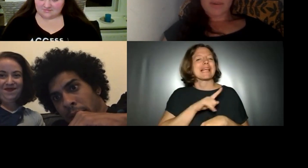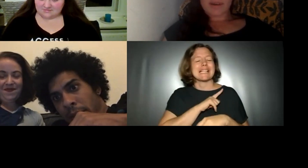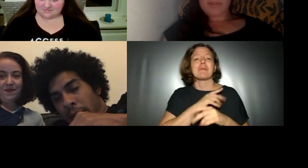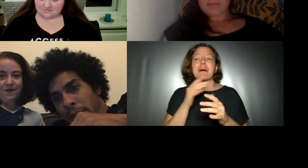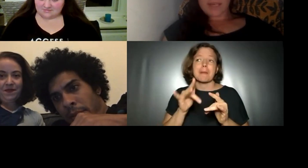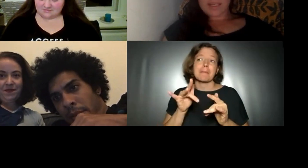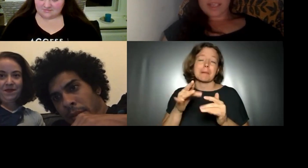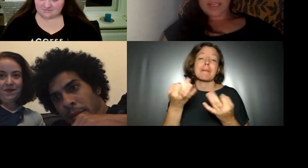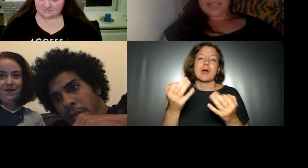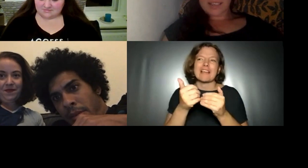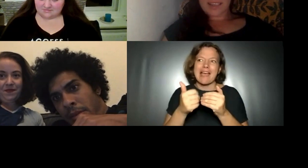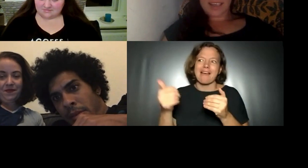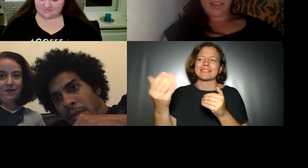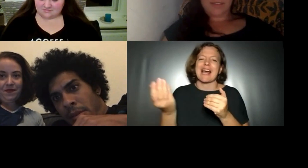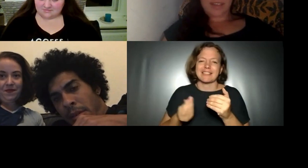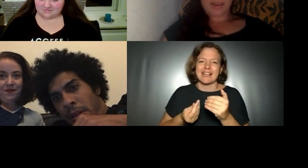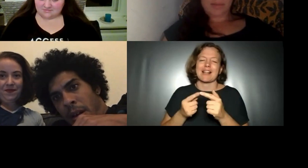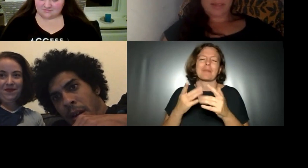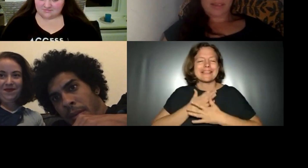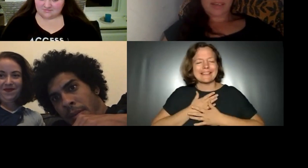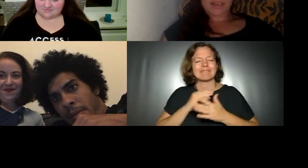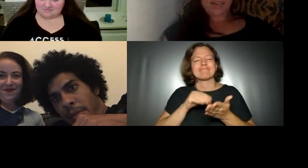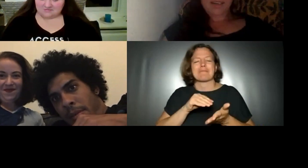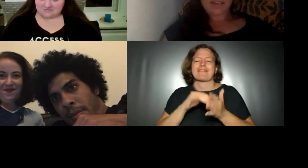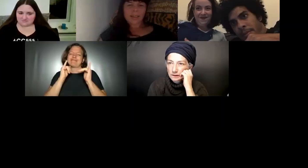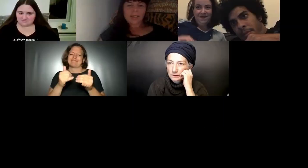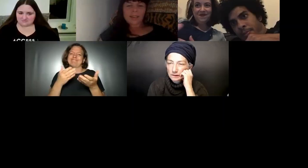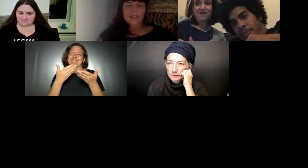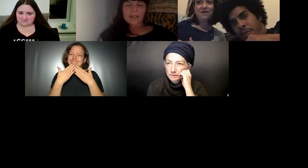Well, you have them here, Jenny. Thank you for that comment.